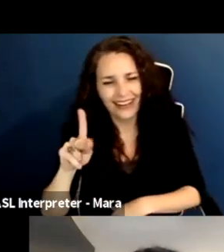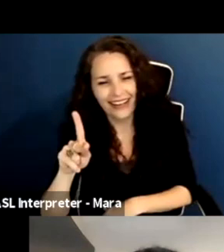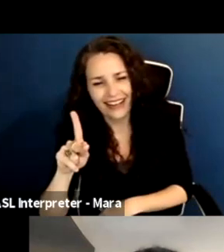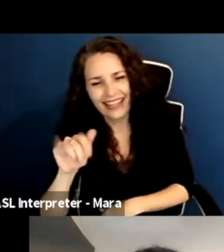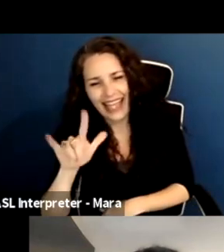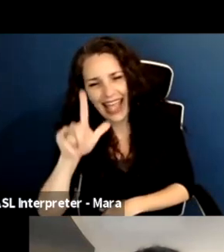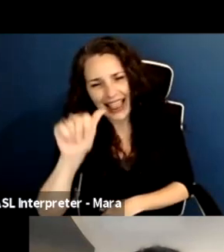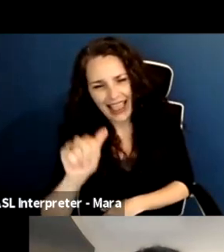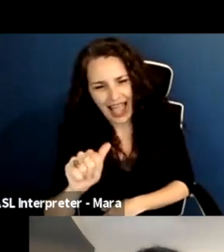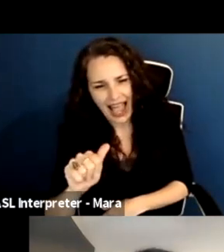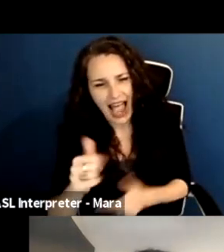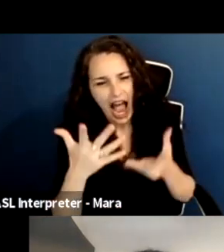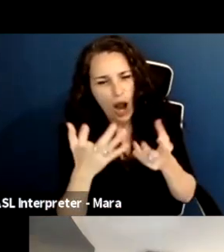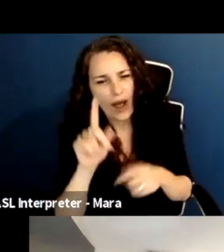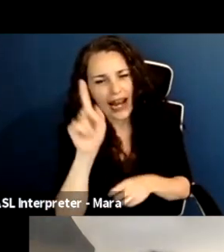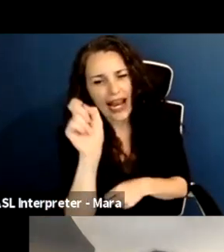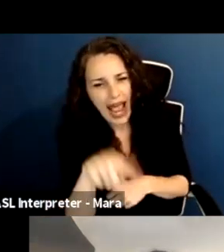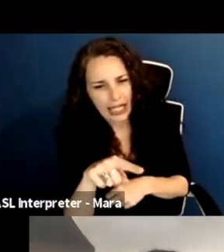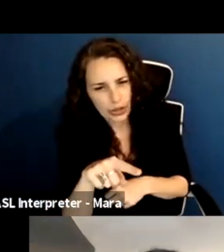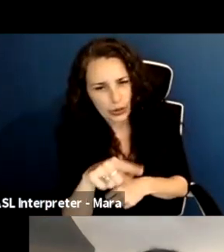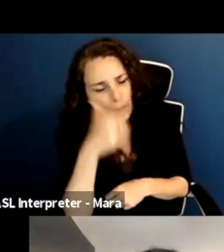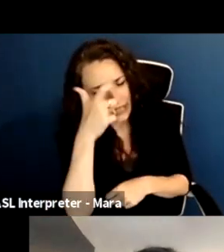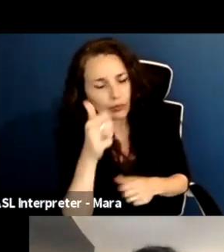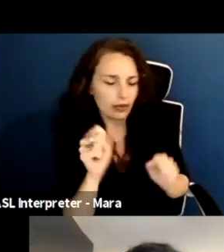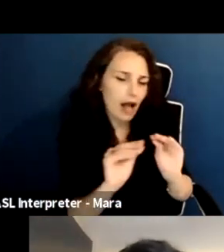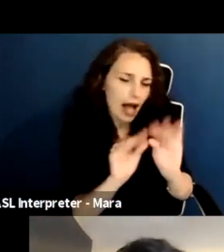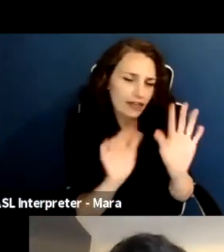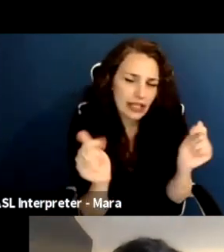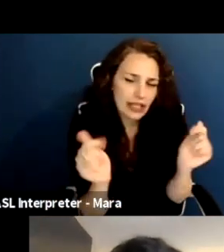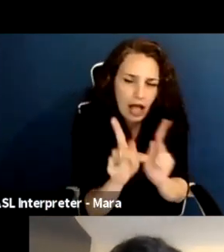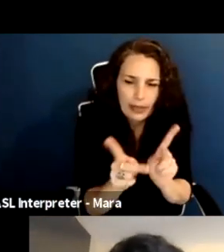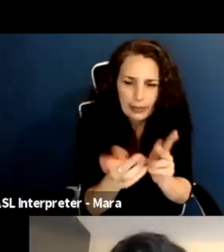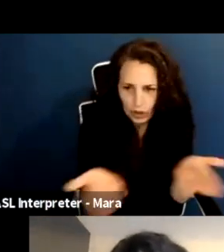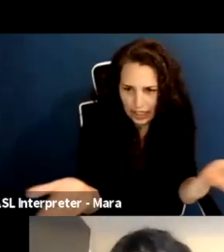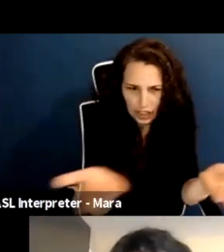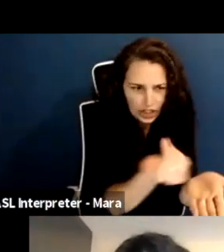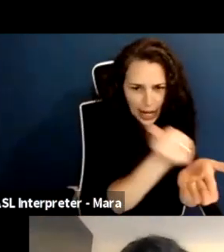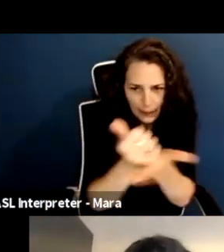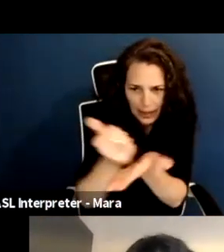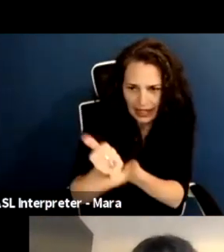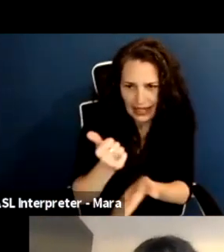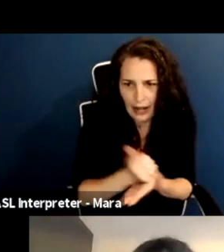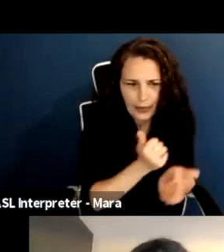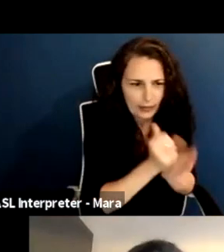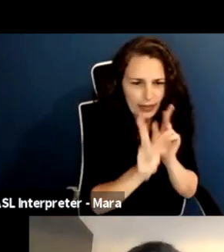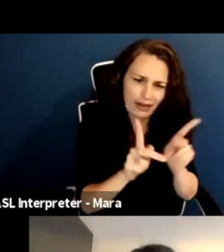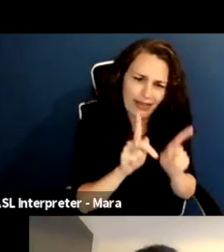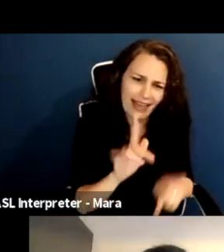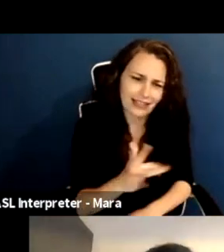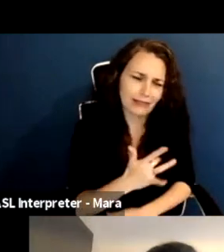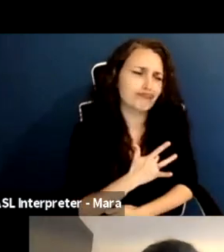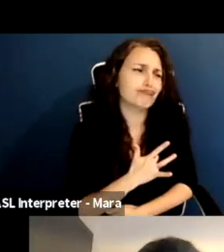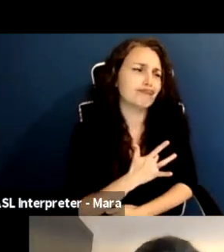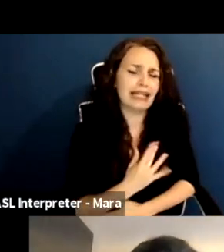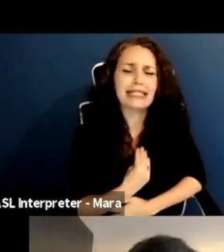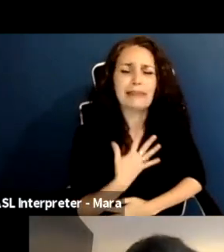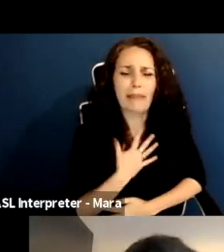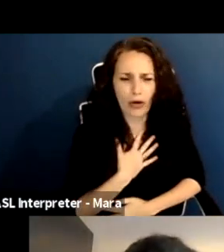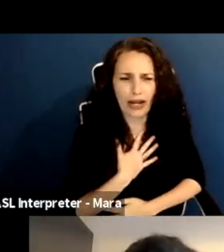all of you are helping people heal which is something that I just found so, it really touched me and inspired me, with My Sistah's House,